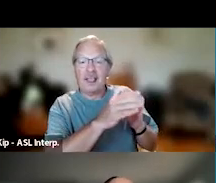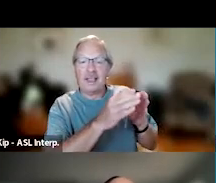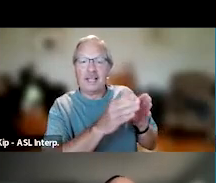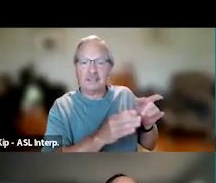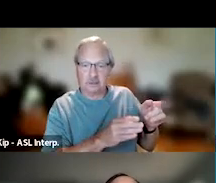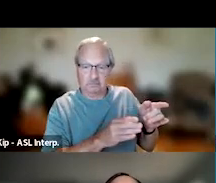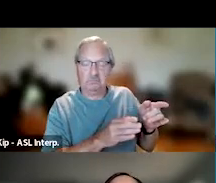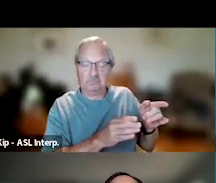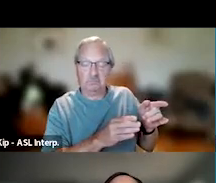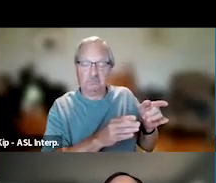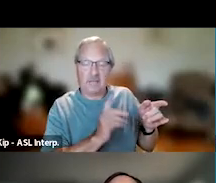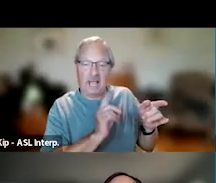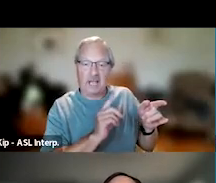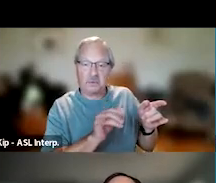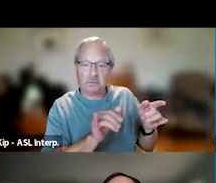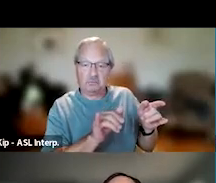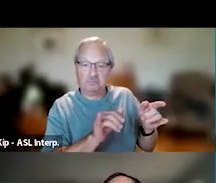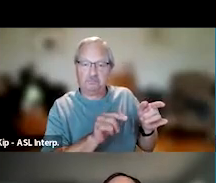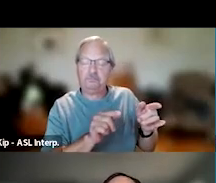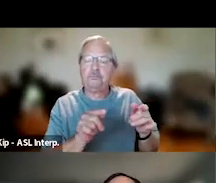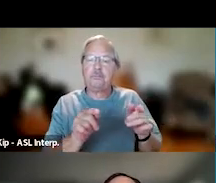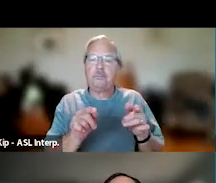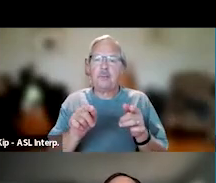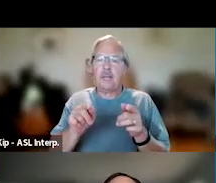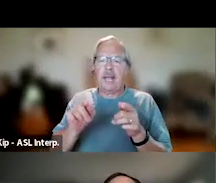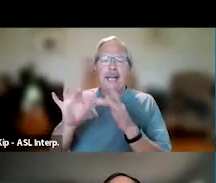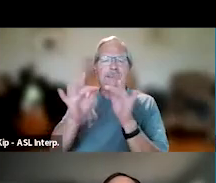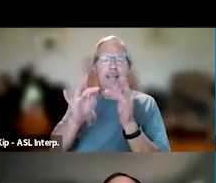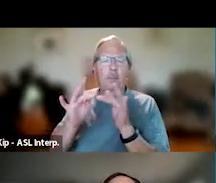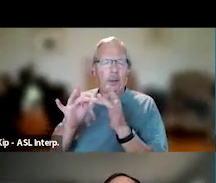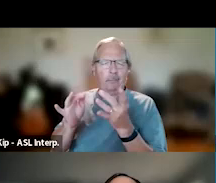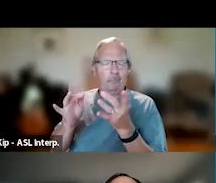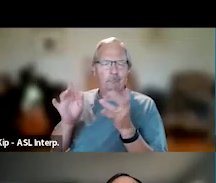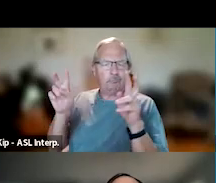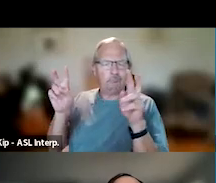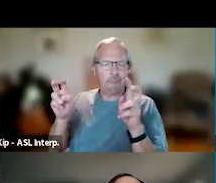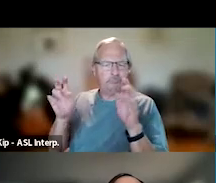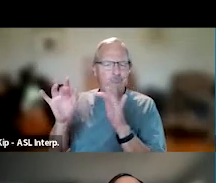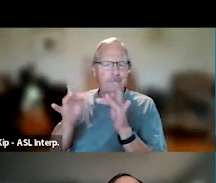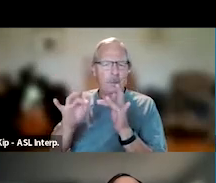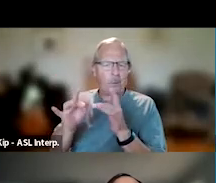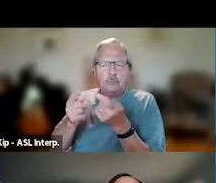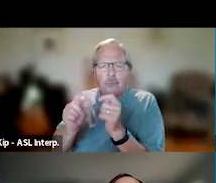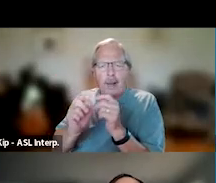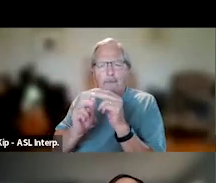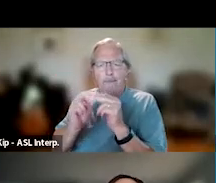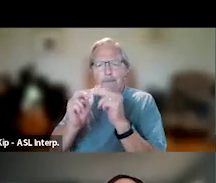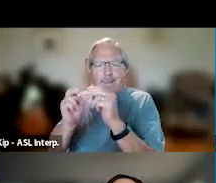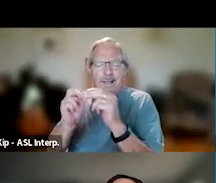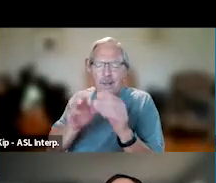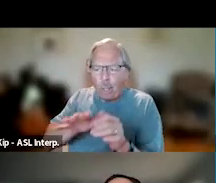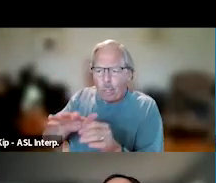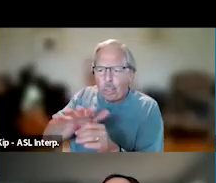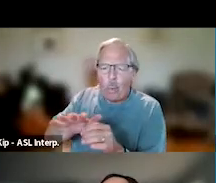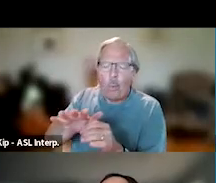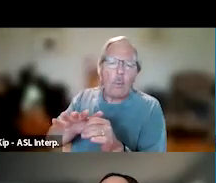So the question is in terms of kind of networking. So I know we've talked about trying to build our local SOAR network. So this person's asking,